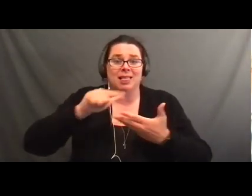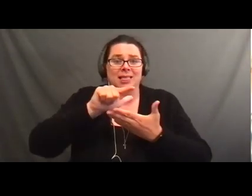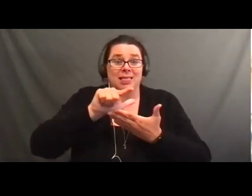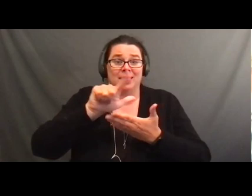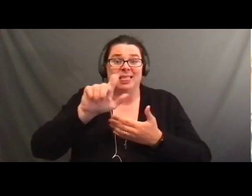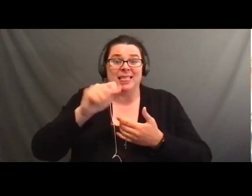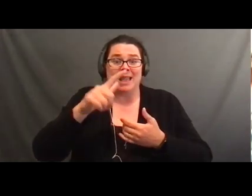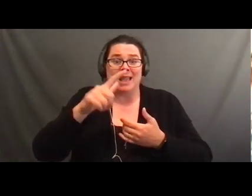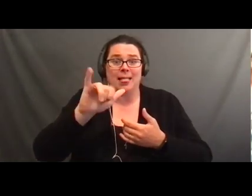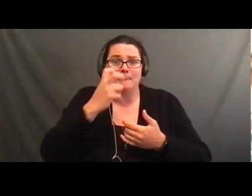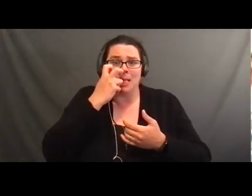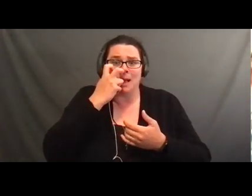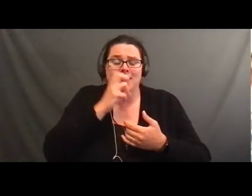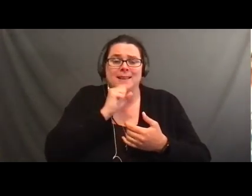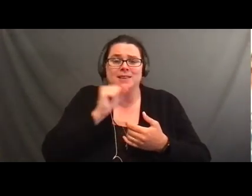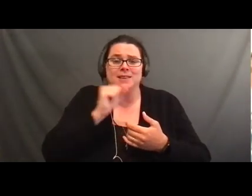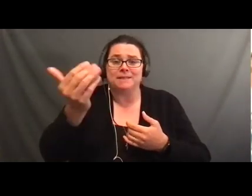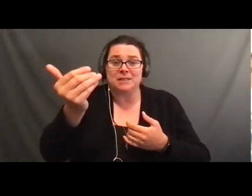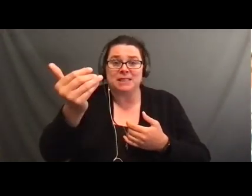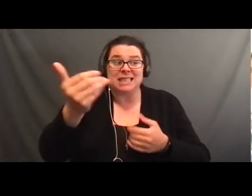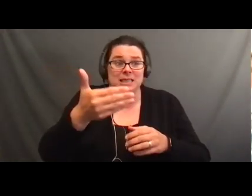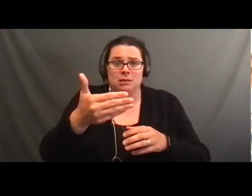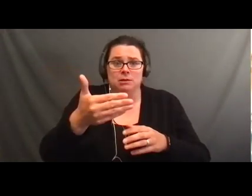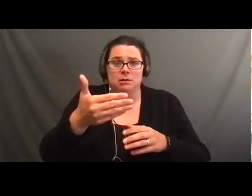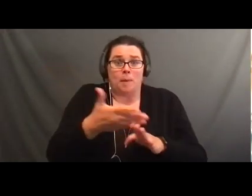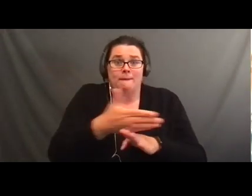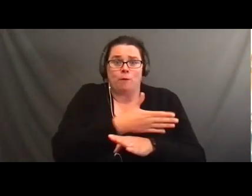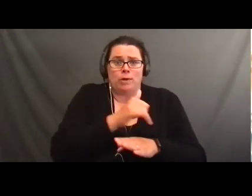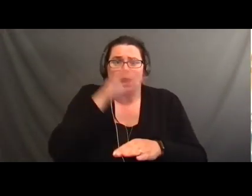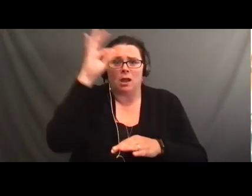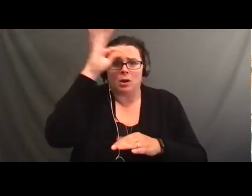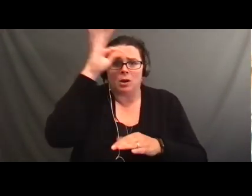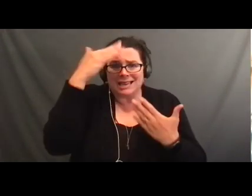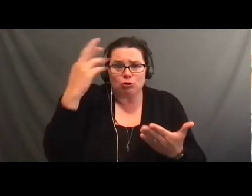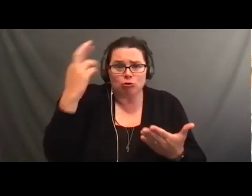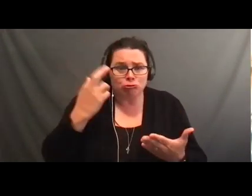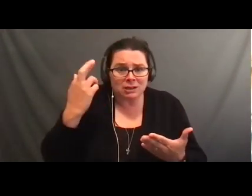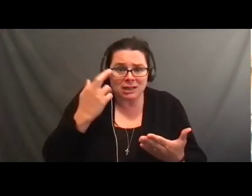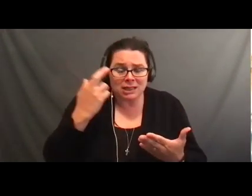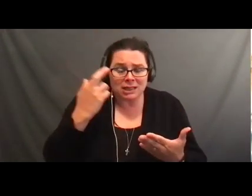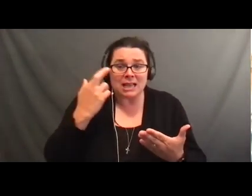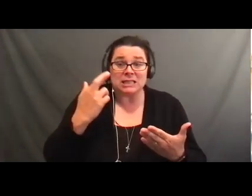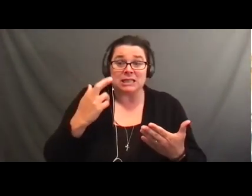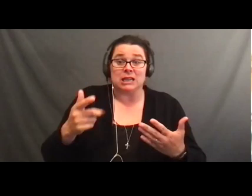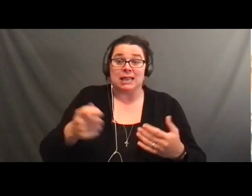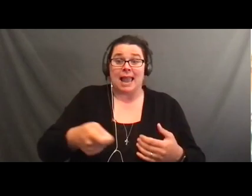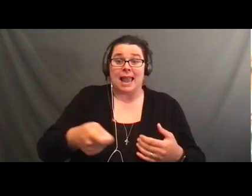And to have the cane was just life altering to see her now be able to walk confidently.